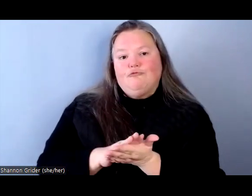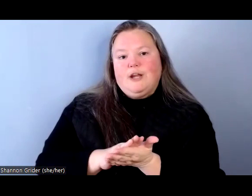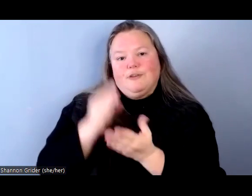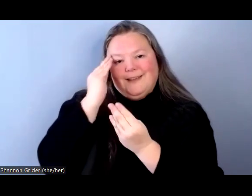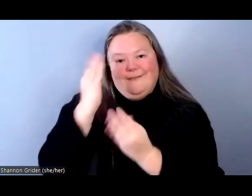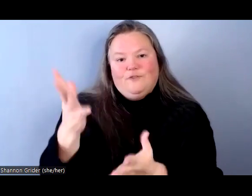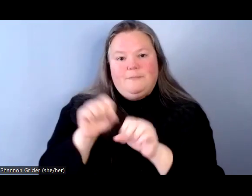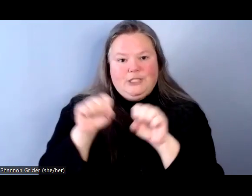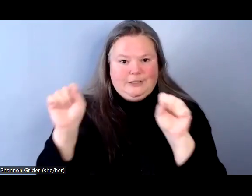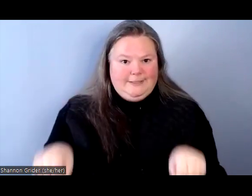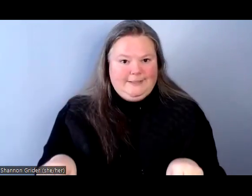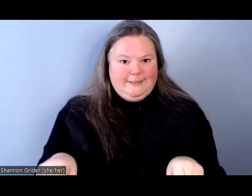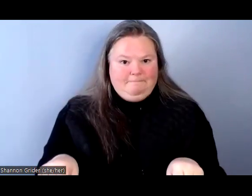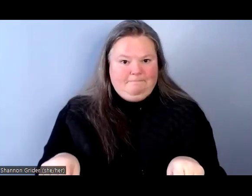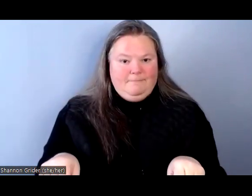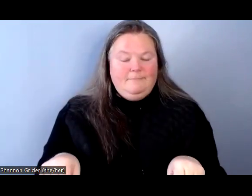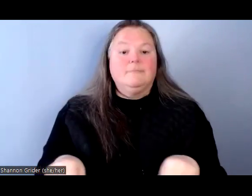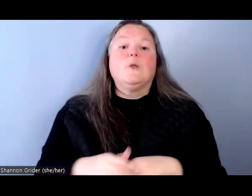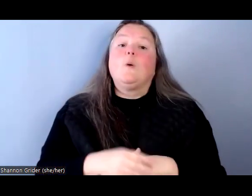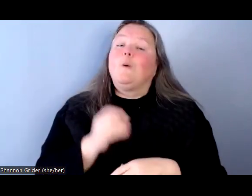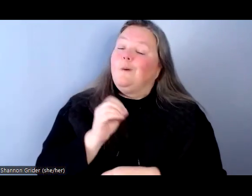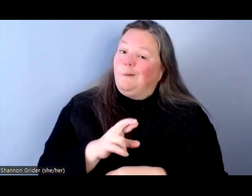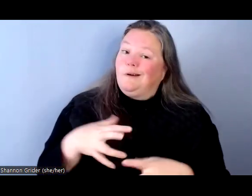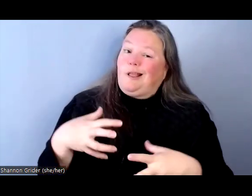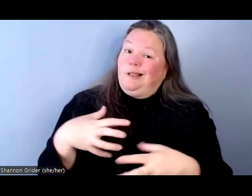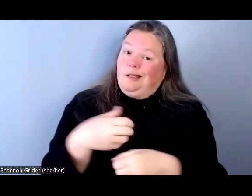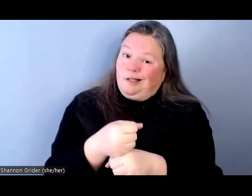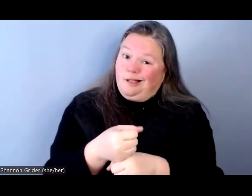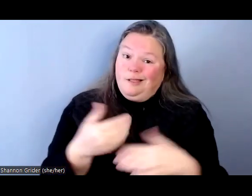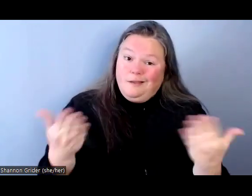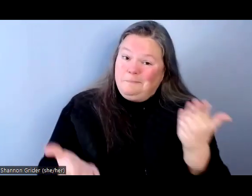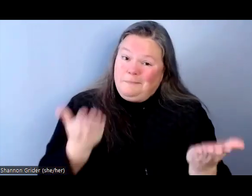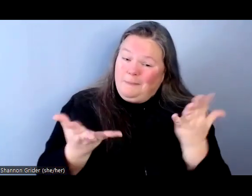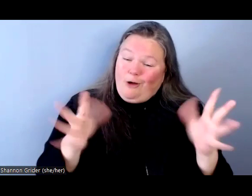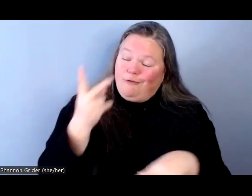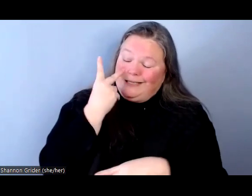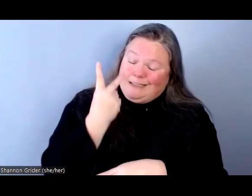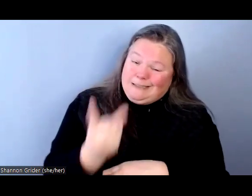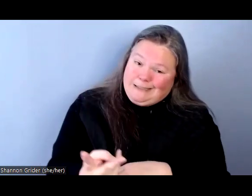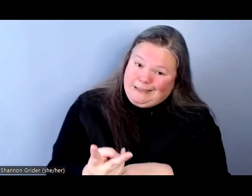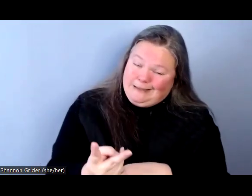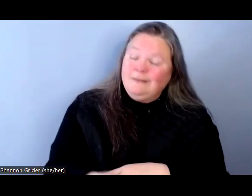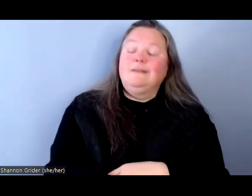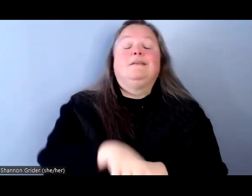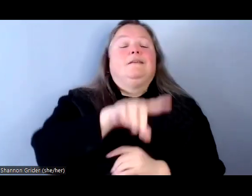Information System, or as you may have probably heard it referred to as,